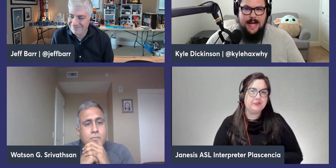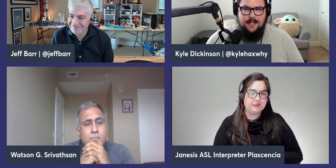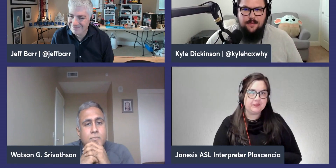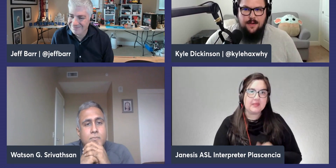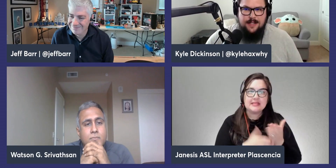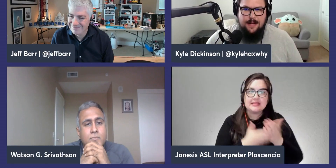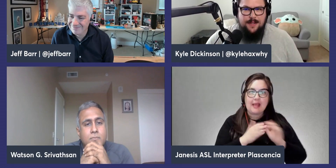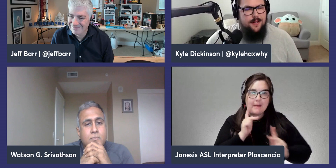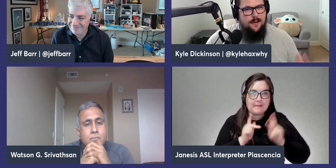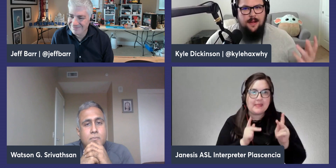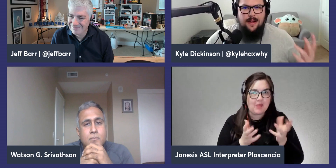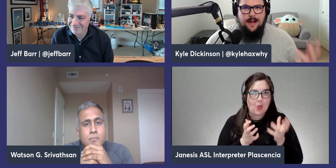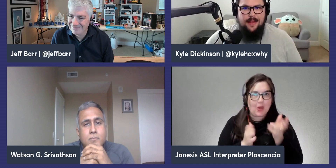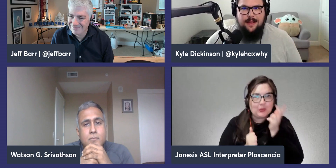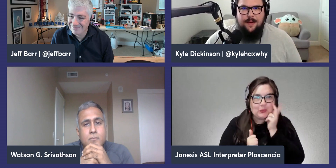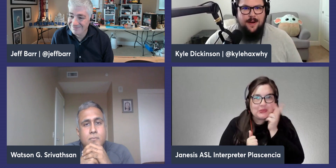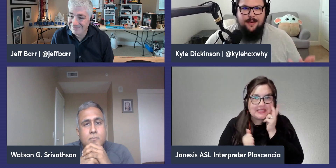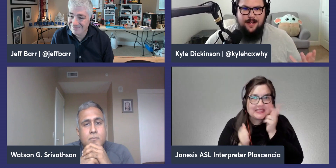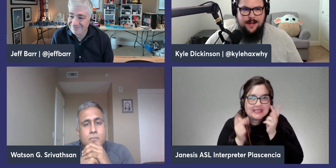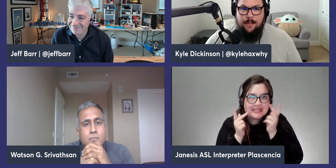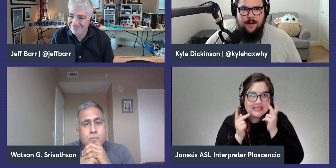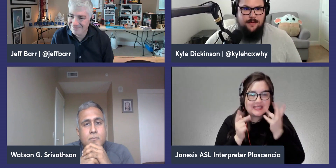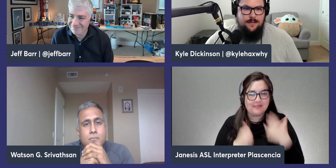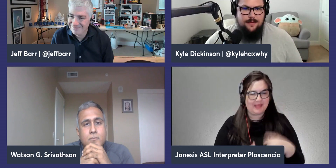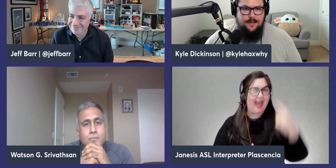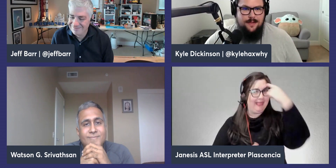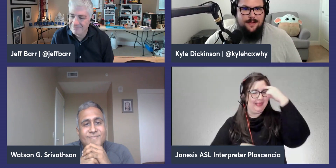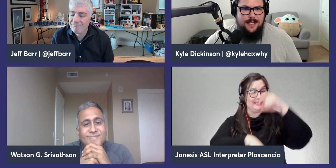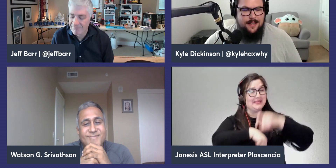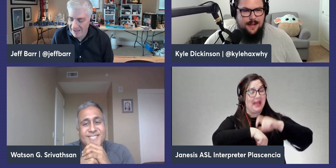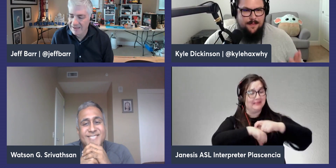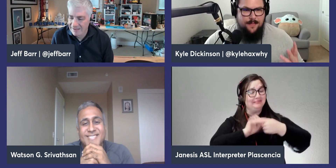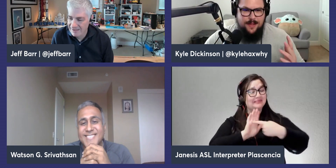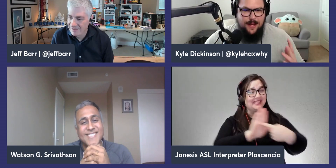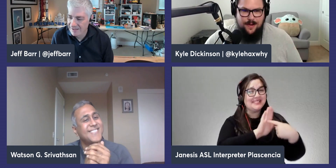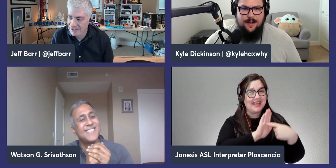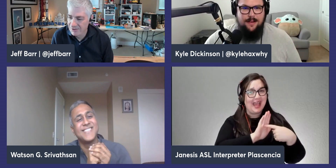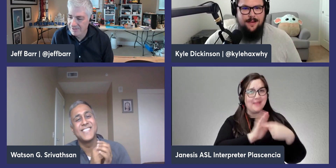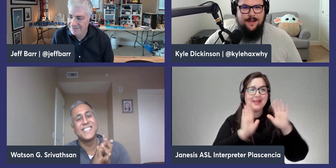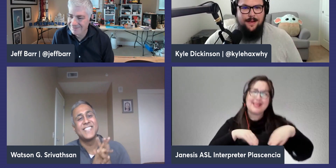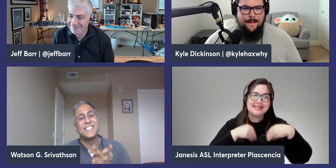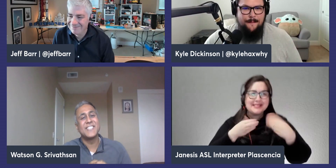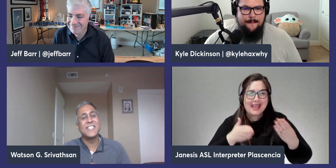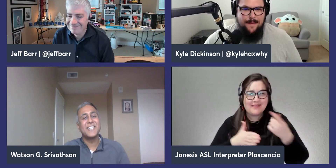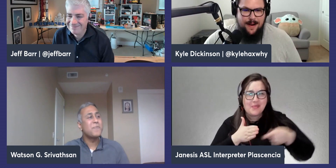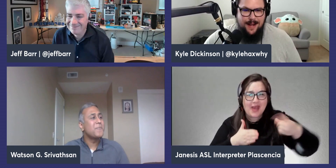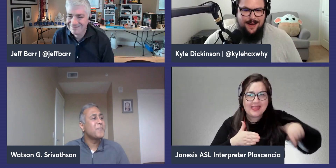asking for an example, so I think they want a demo. Let's give them what they want. Let's do it. - All right.